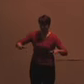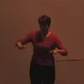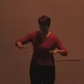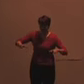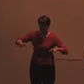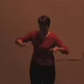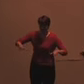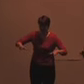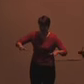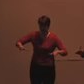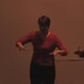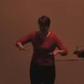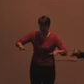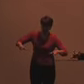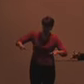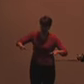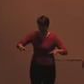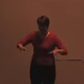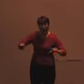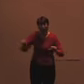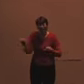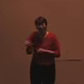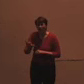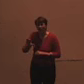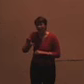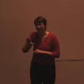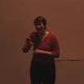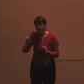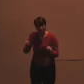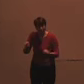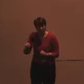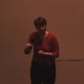could be a size of the city or something like that, I imagined.